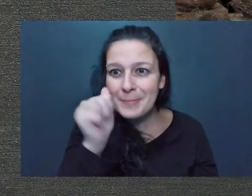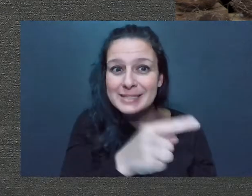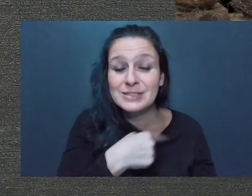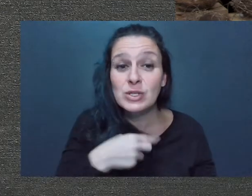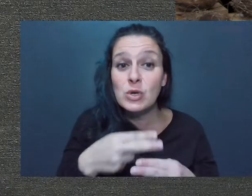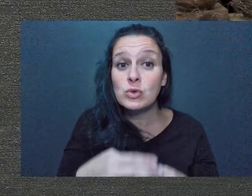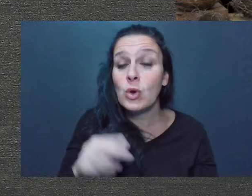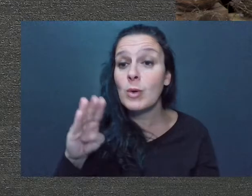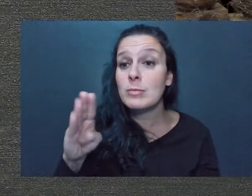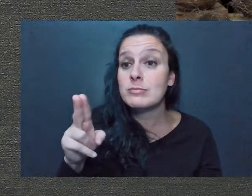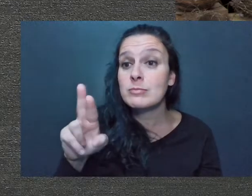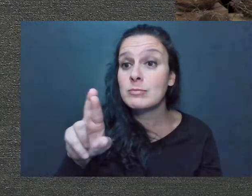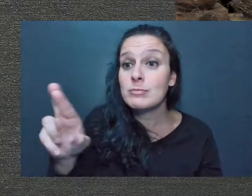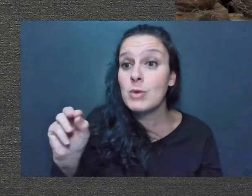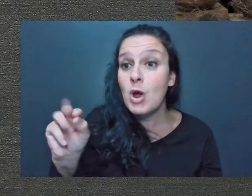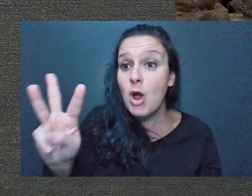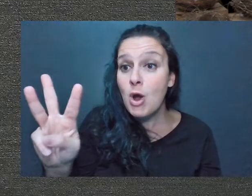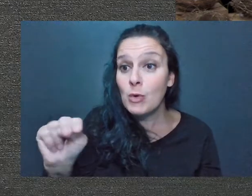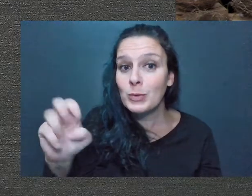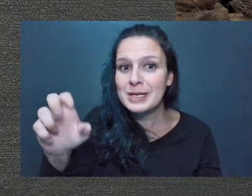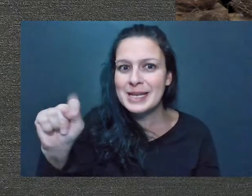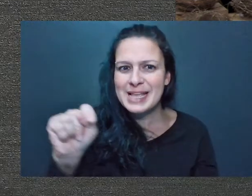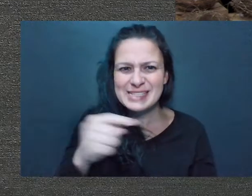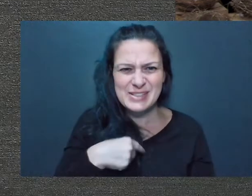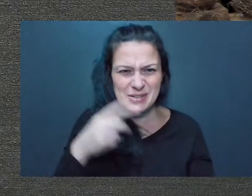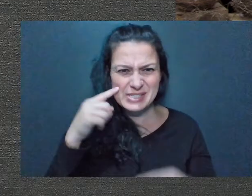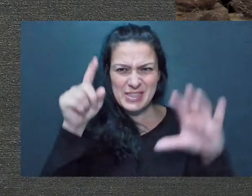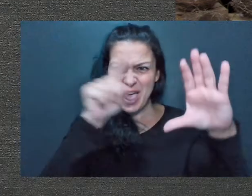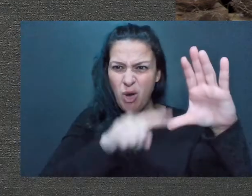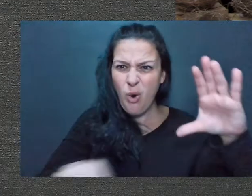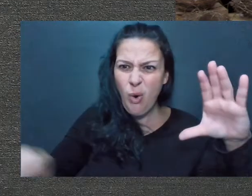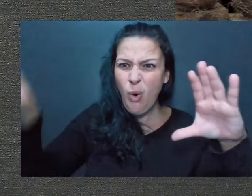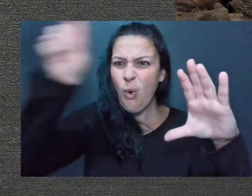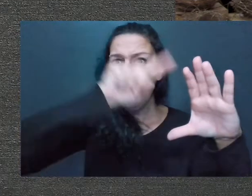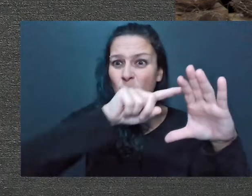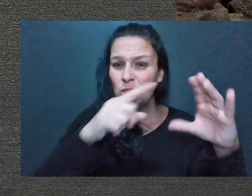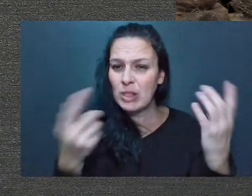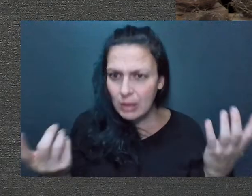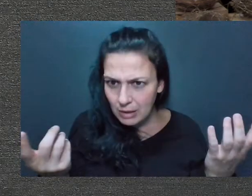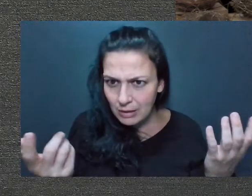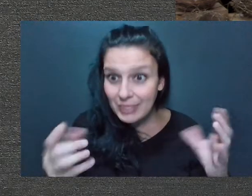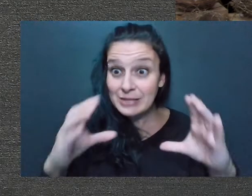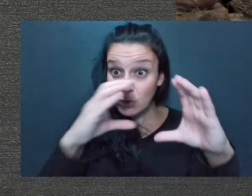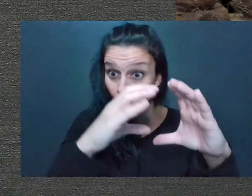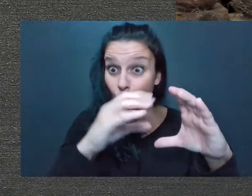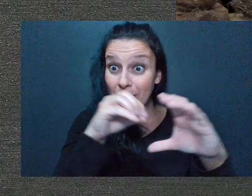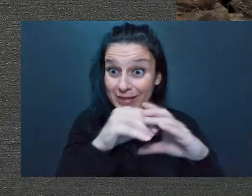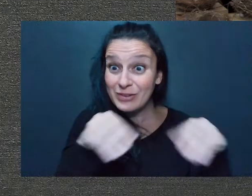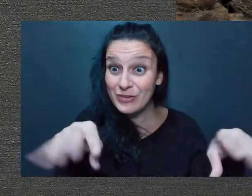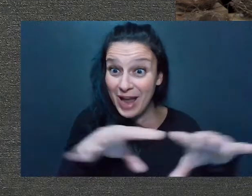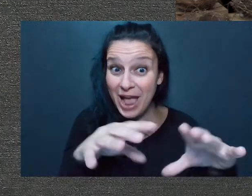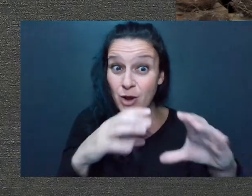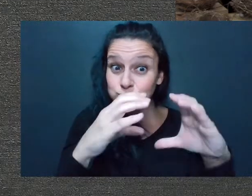This is called a burrow nest. And if you look at this great big thing right here, that's a hole in the ground.